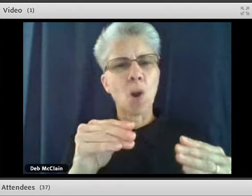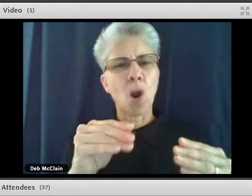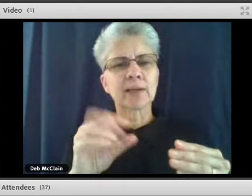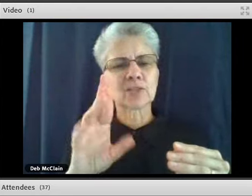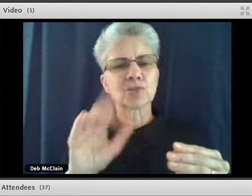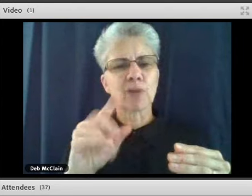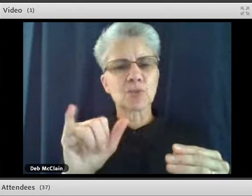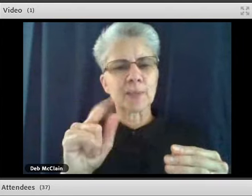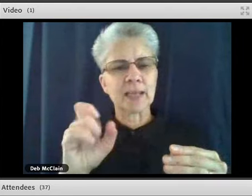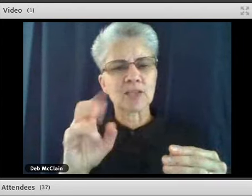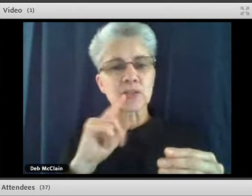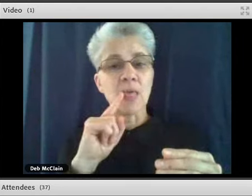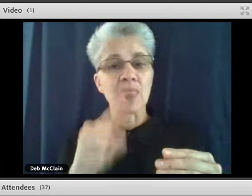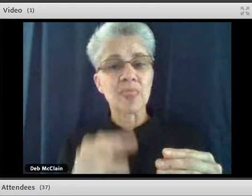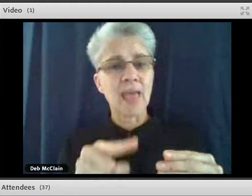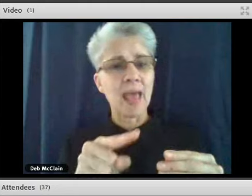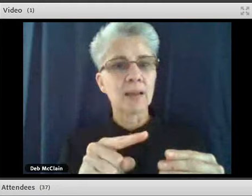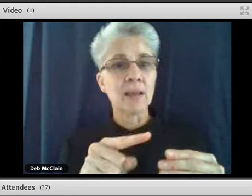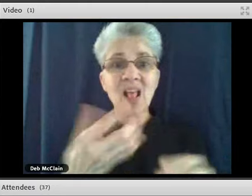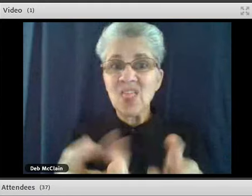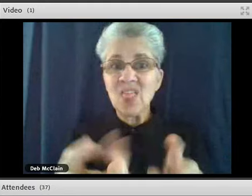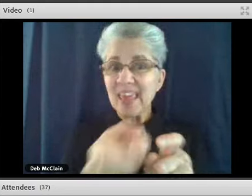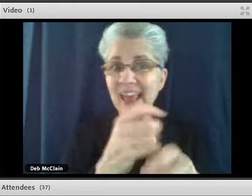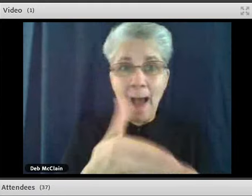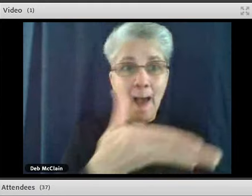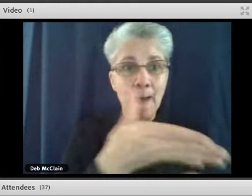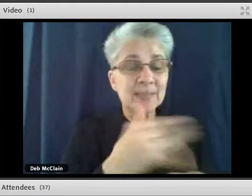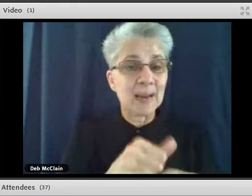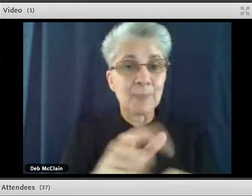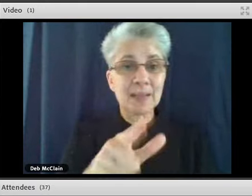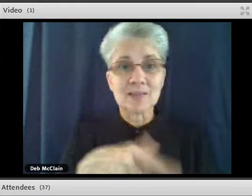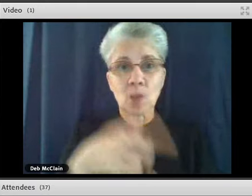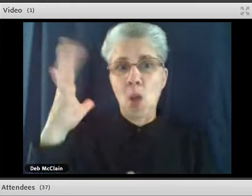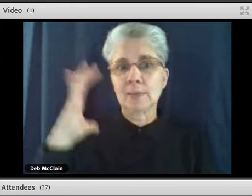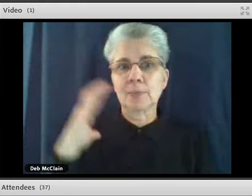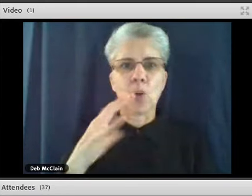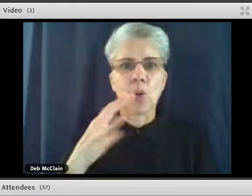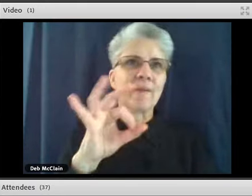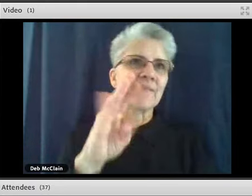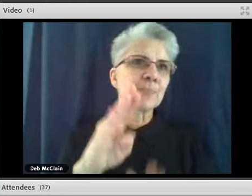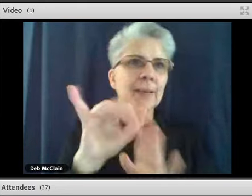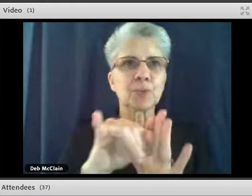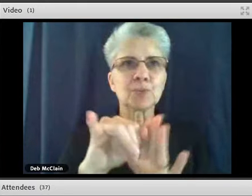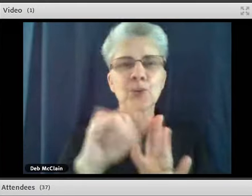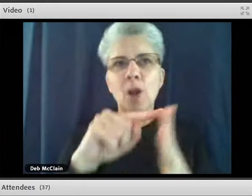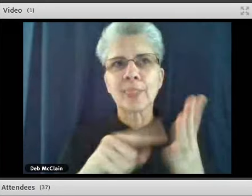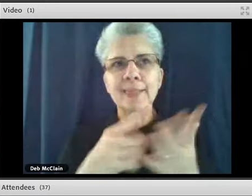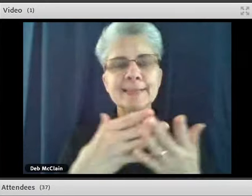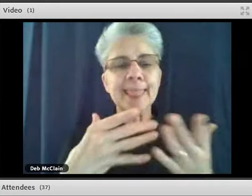to market trends and innovations, because the last update had been so long ago. You know, we have Facebook, and YouTube,